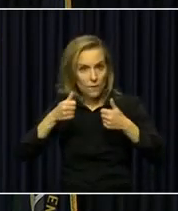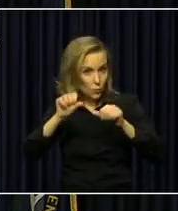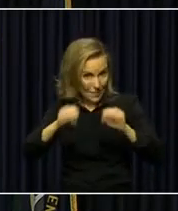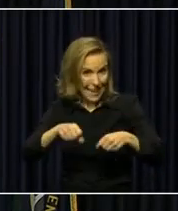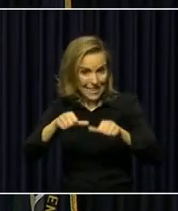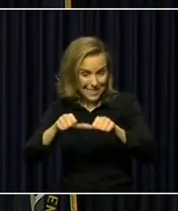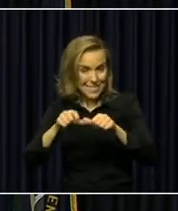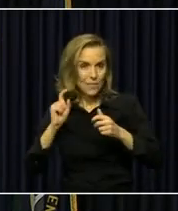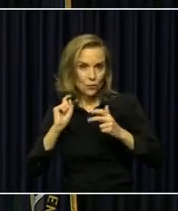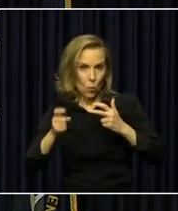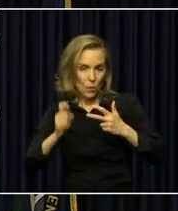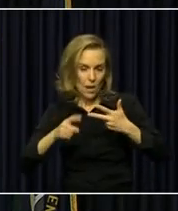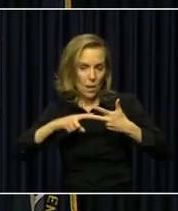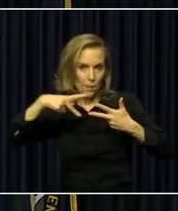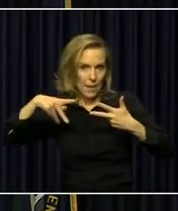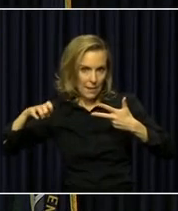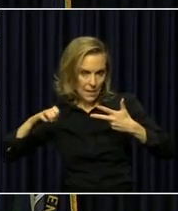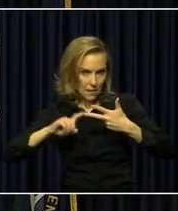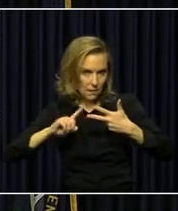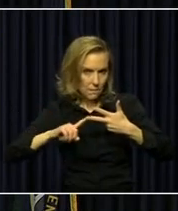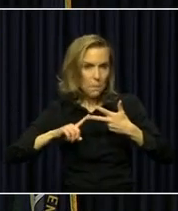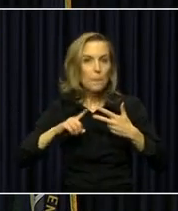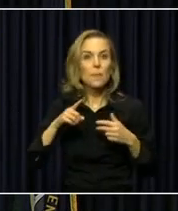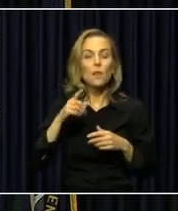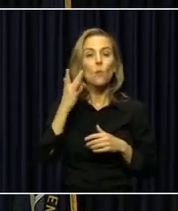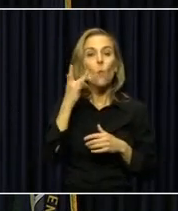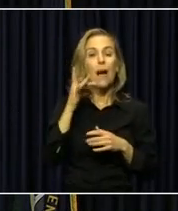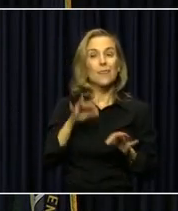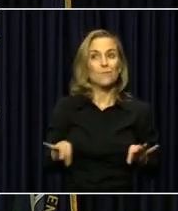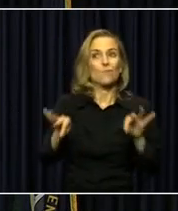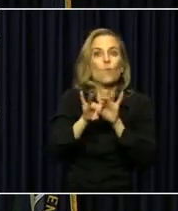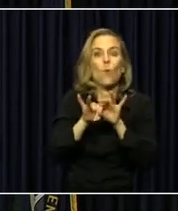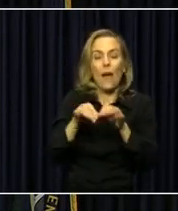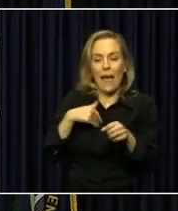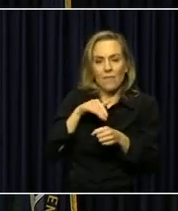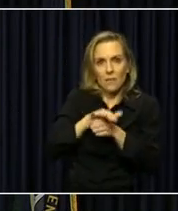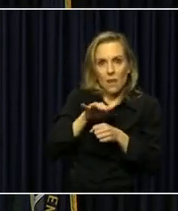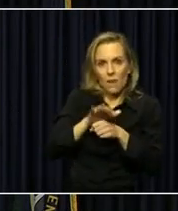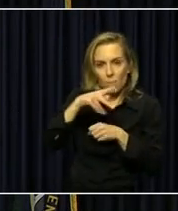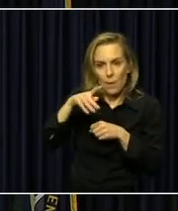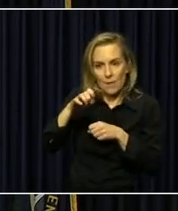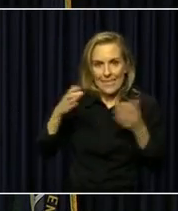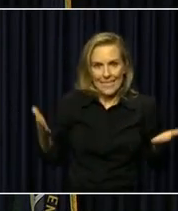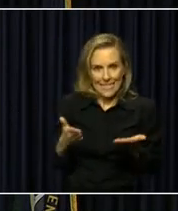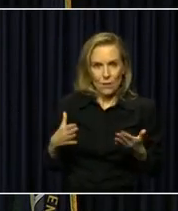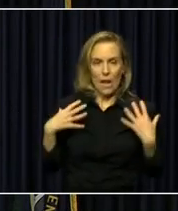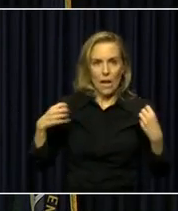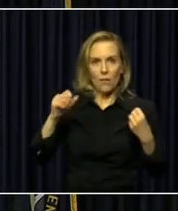CORONAVIRUS? LOOK AT ALL THOSE GREEN LIGHTS IN ONE NEIGHBOR. AND THE DEMAND IS GETTING SO